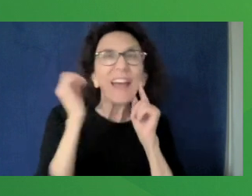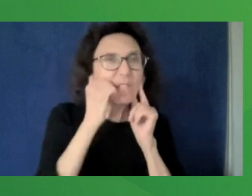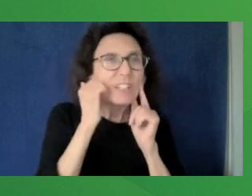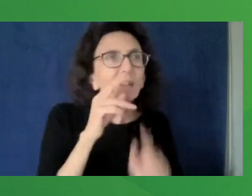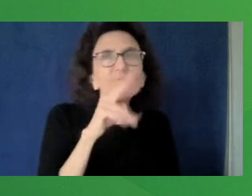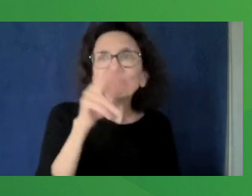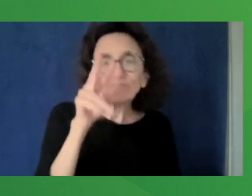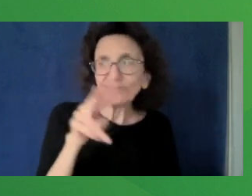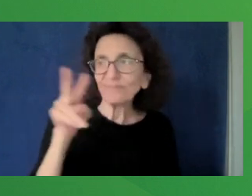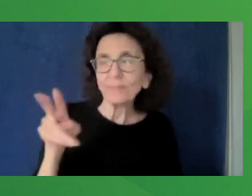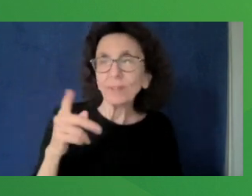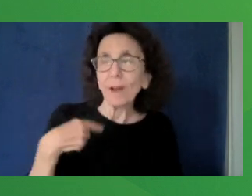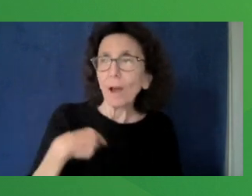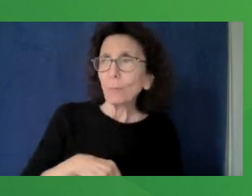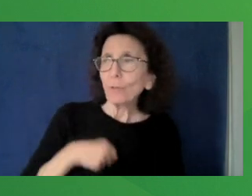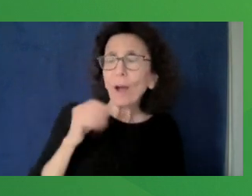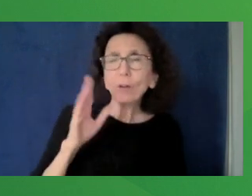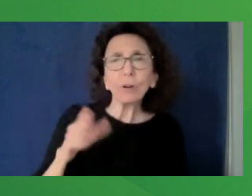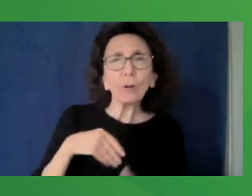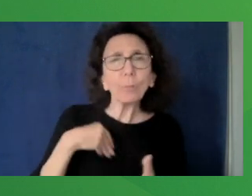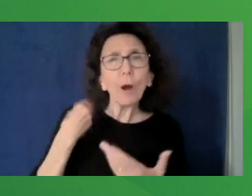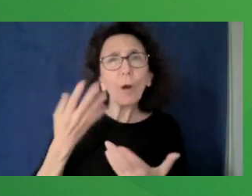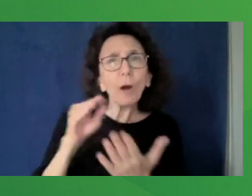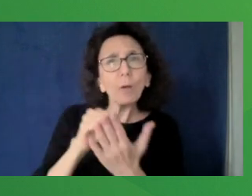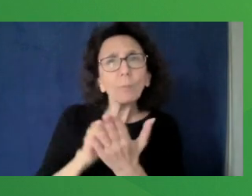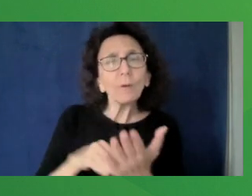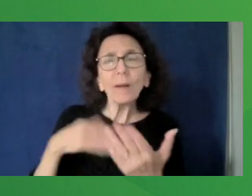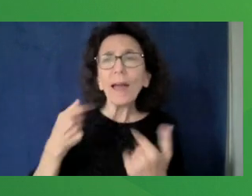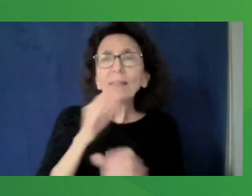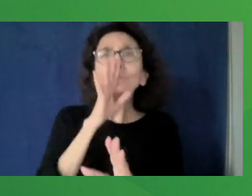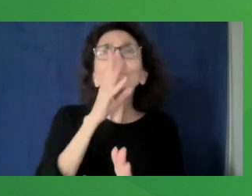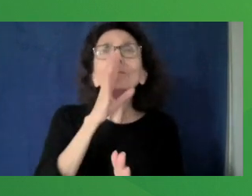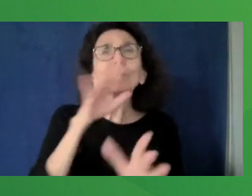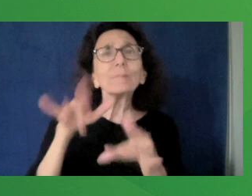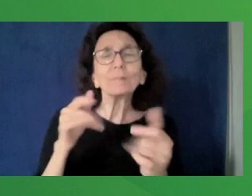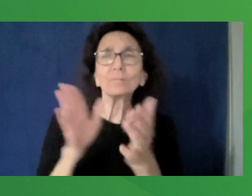and I was so proud of her for putting that and reciting that into a poem. The next one we have